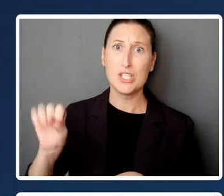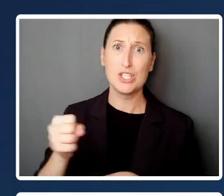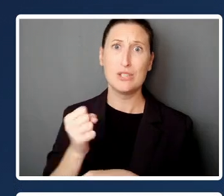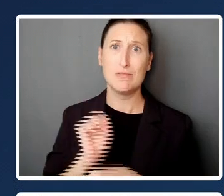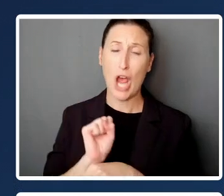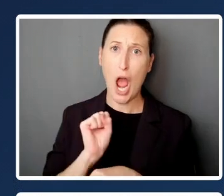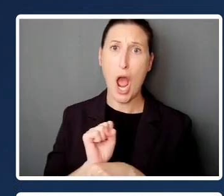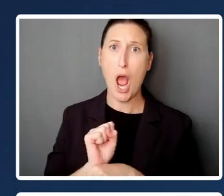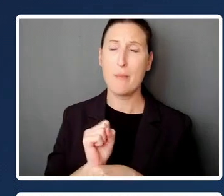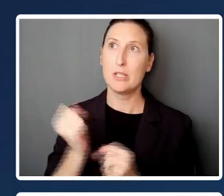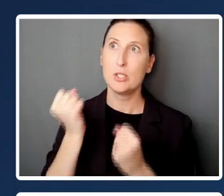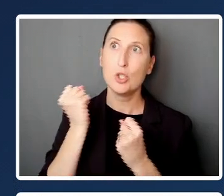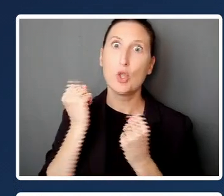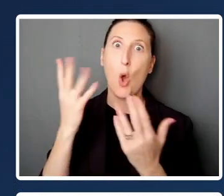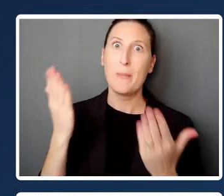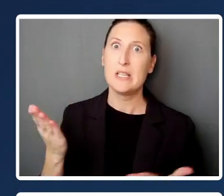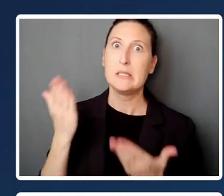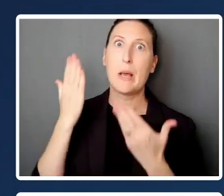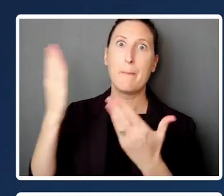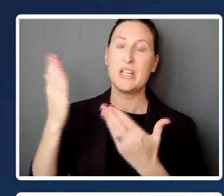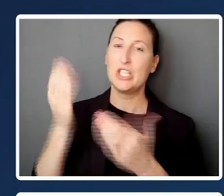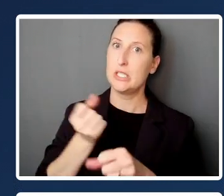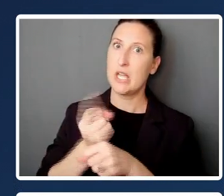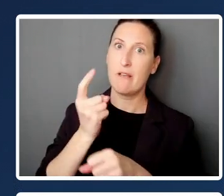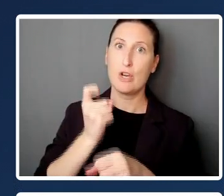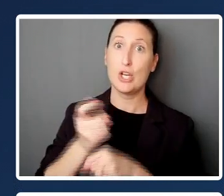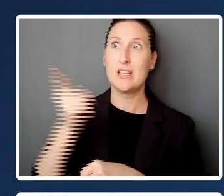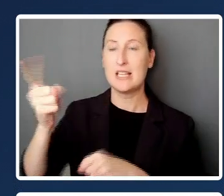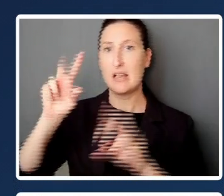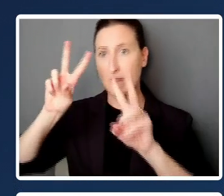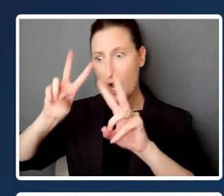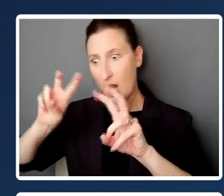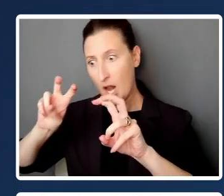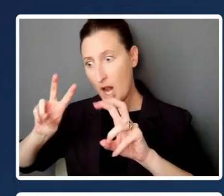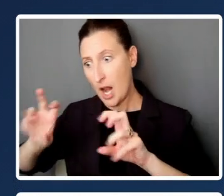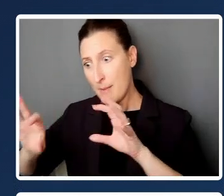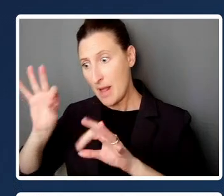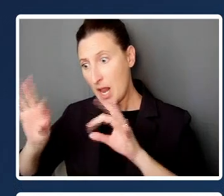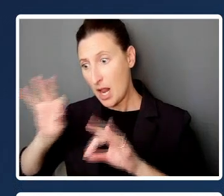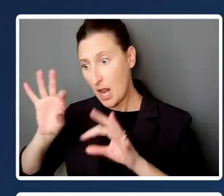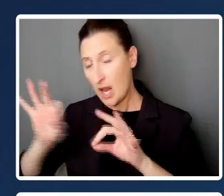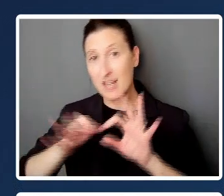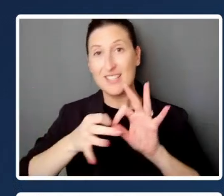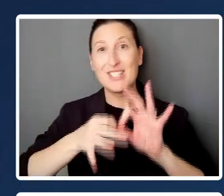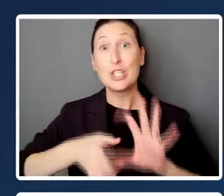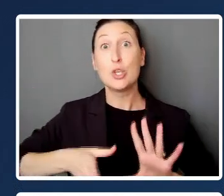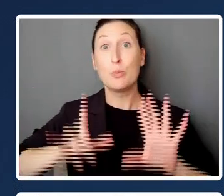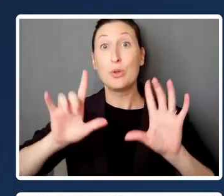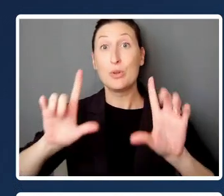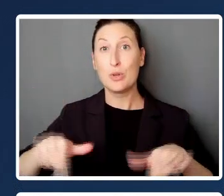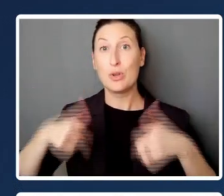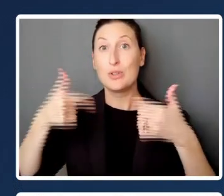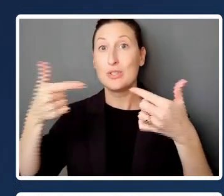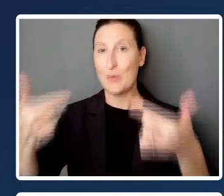every year that they have to look through to make a selection of just several dozen. So,